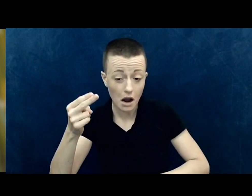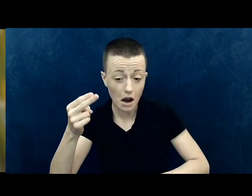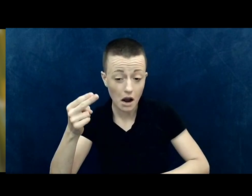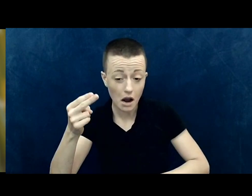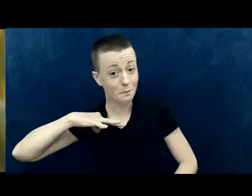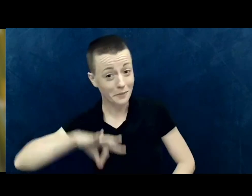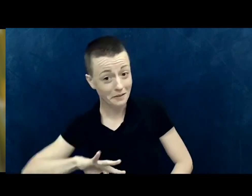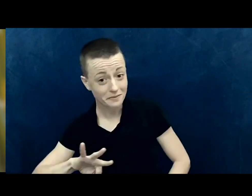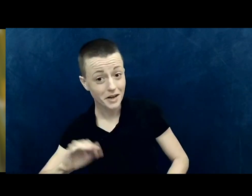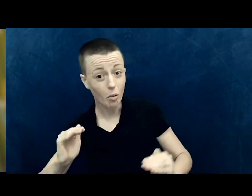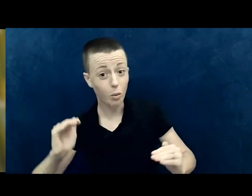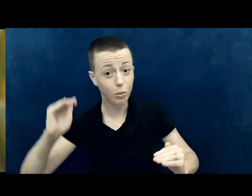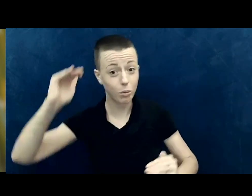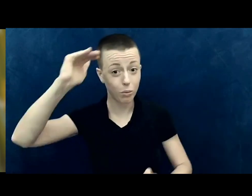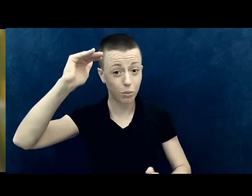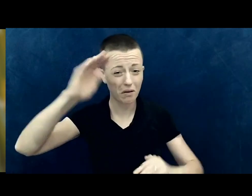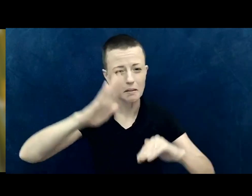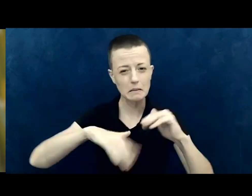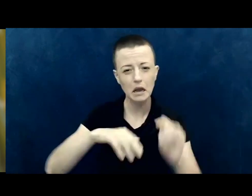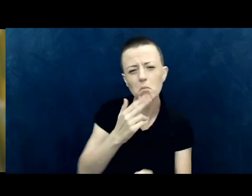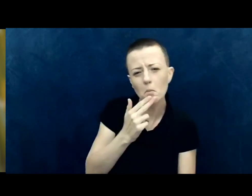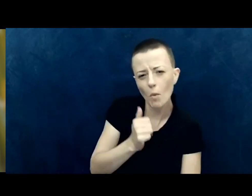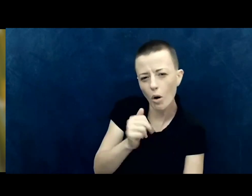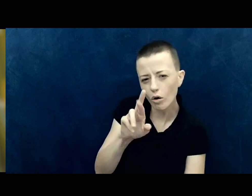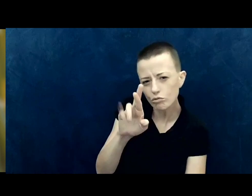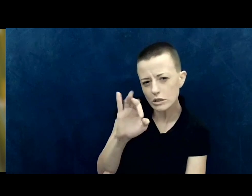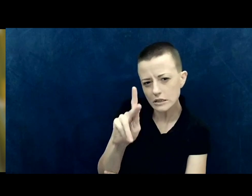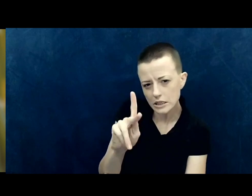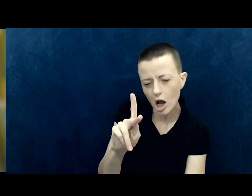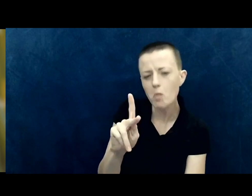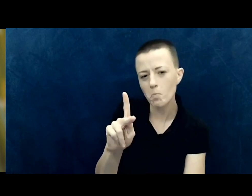and if it meets the manufacturing standards and the benefits outweigh the risks.